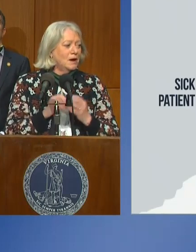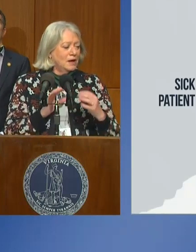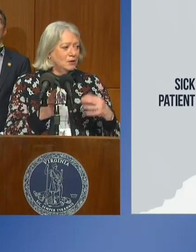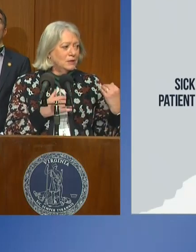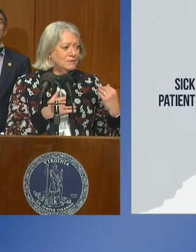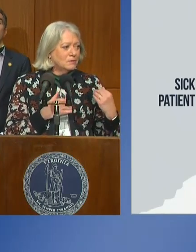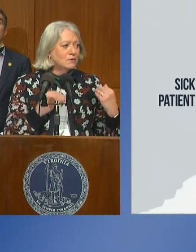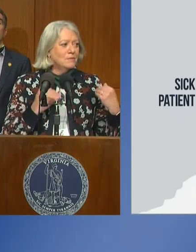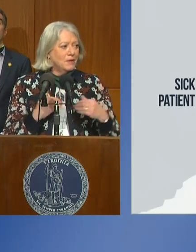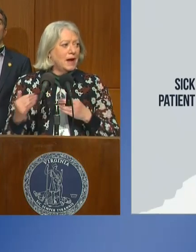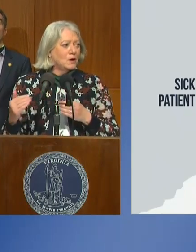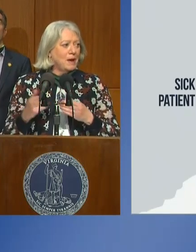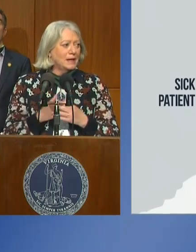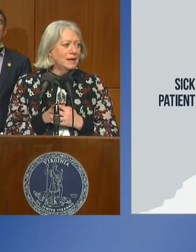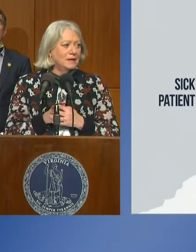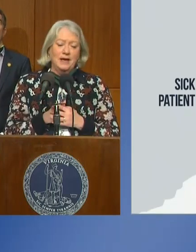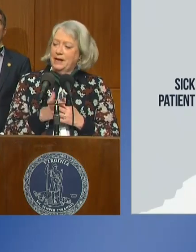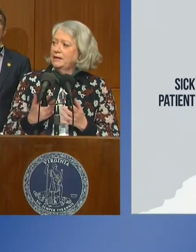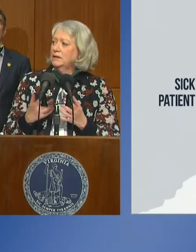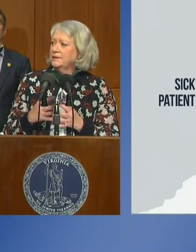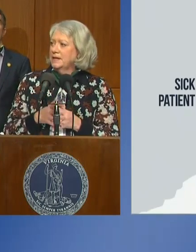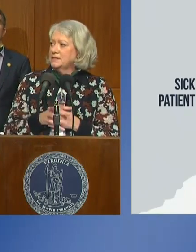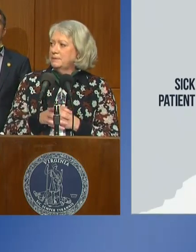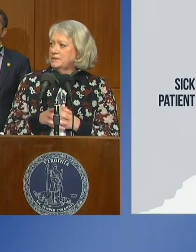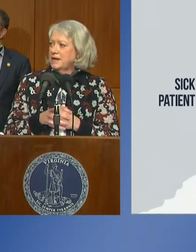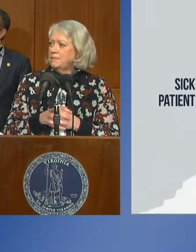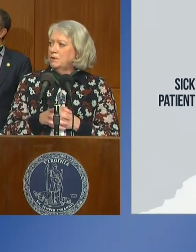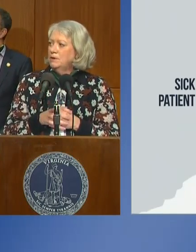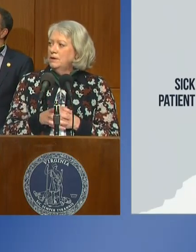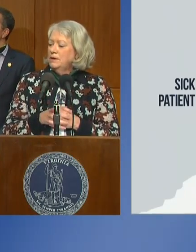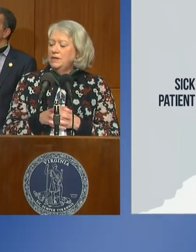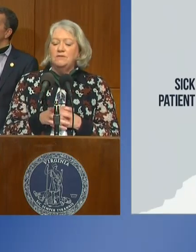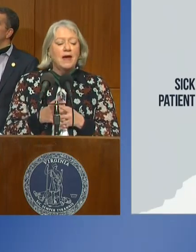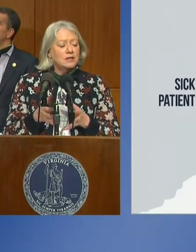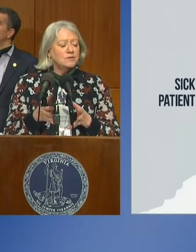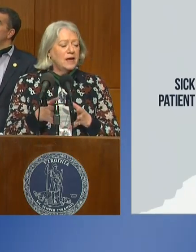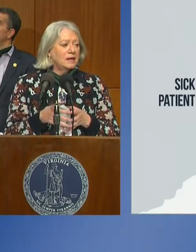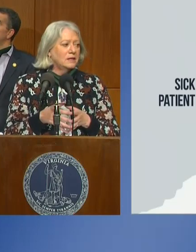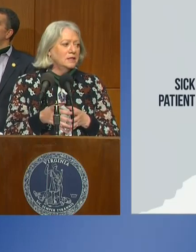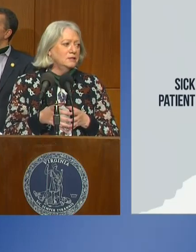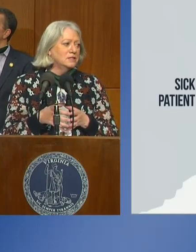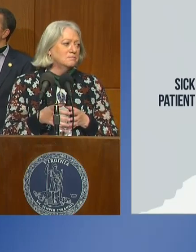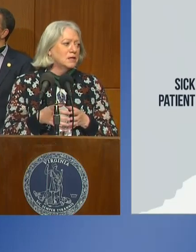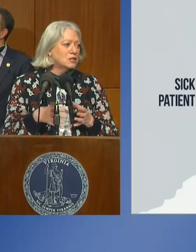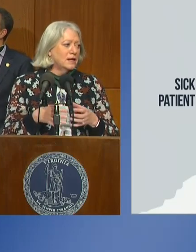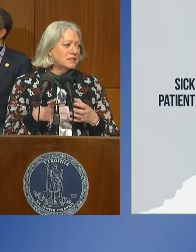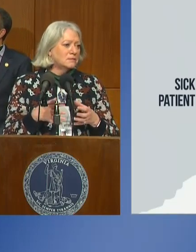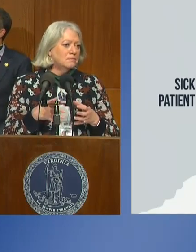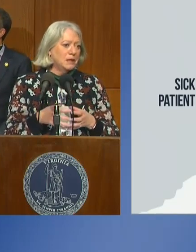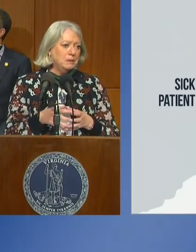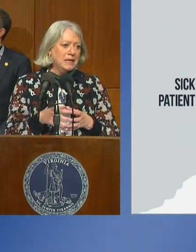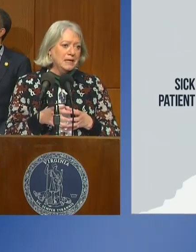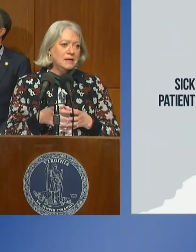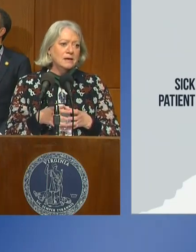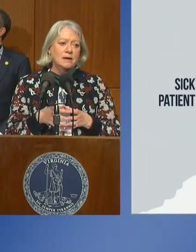HAVE A- AND I. ACCOUNTING GLOVES WE SIX FEET APART. YOU